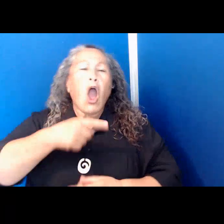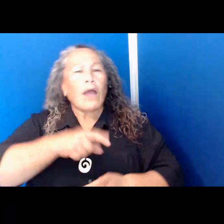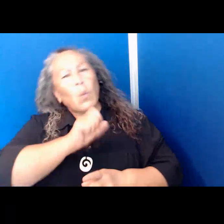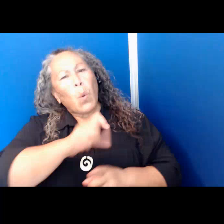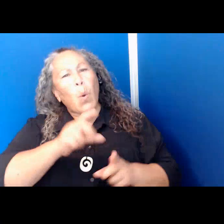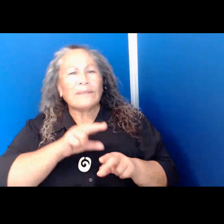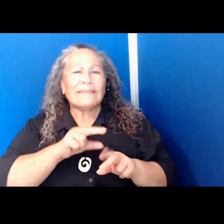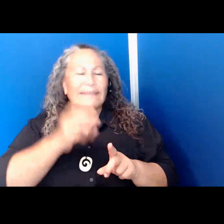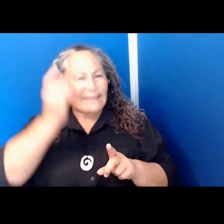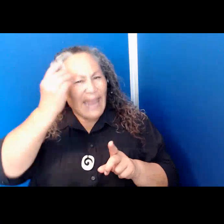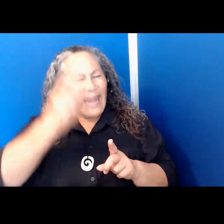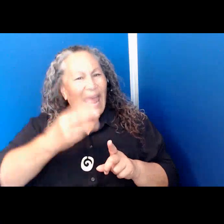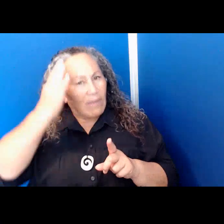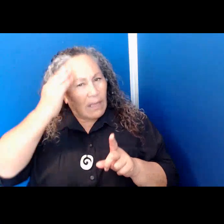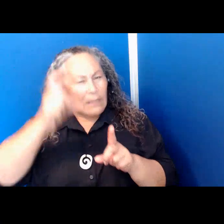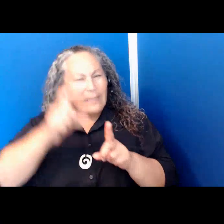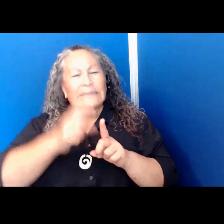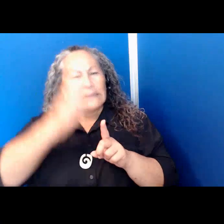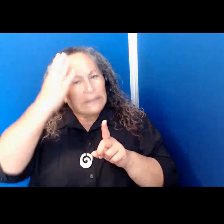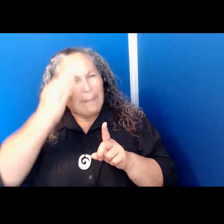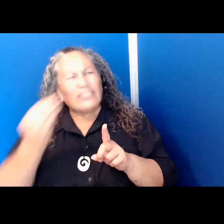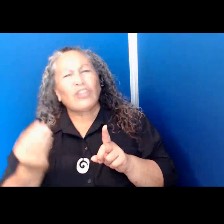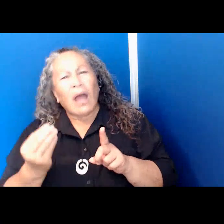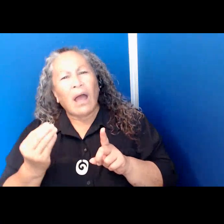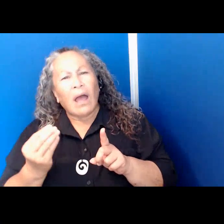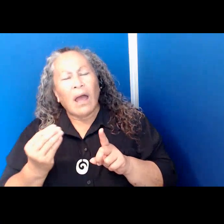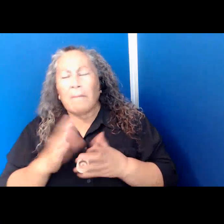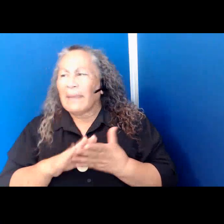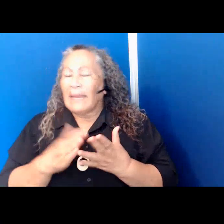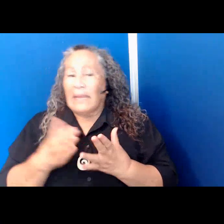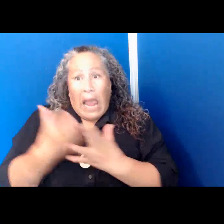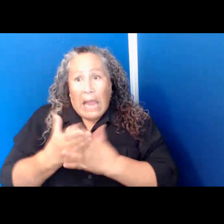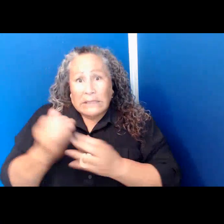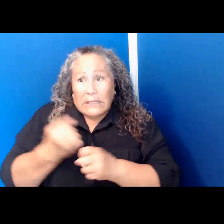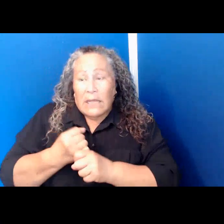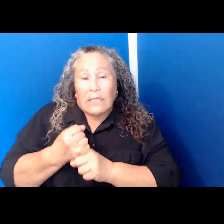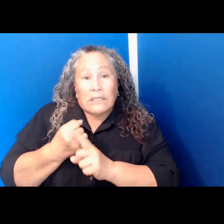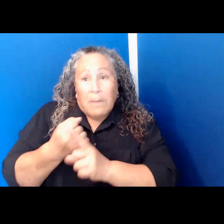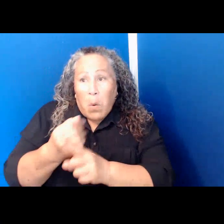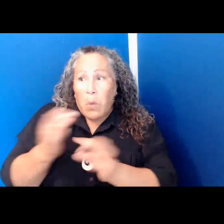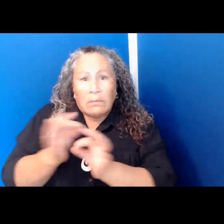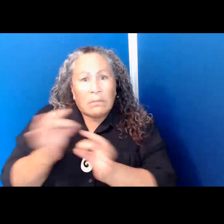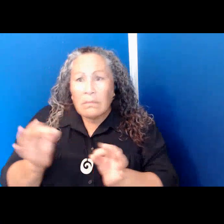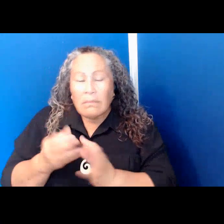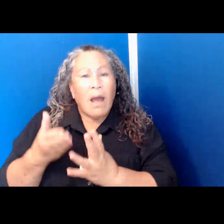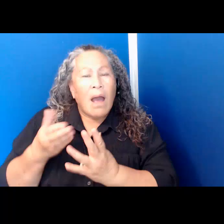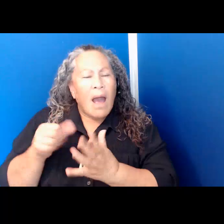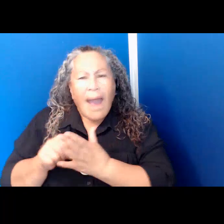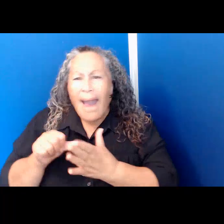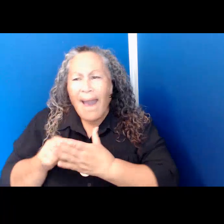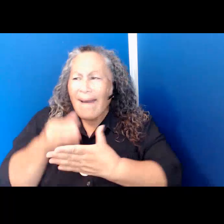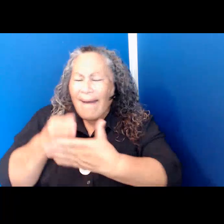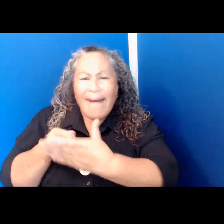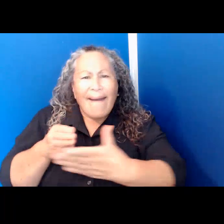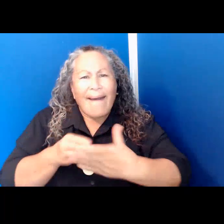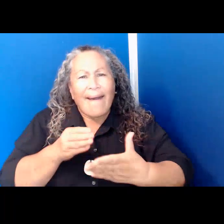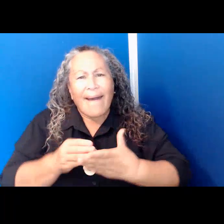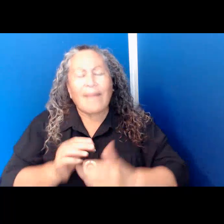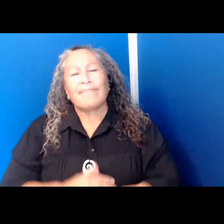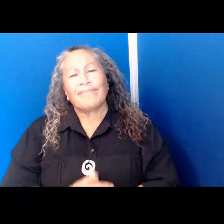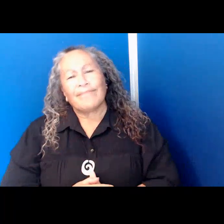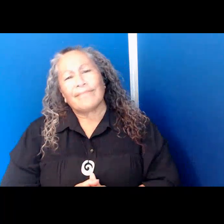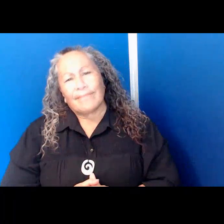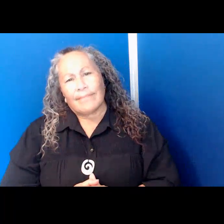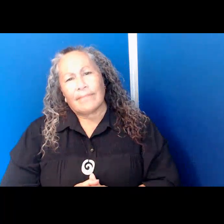which made it hard for us to access support. I am blessed in this space to be peer support